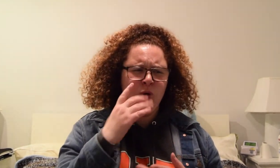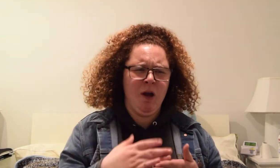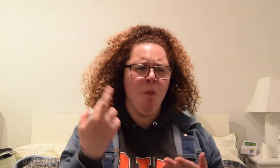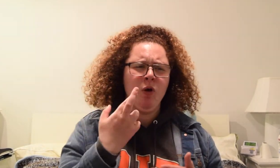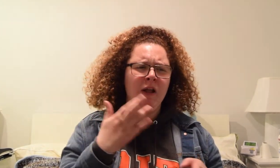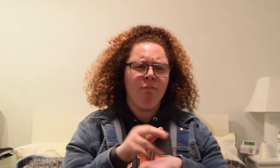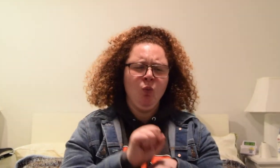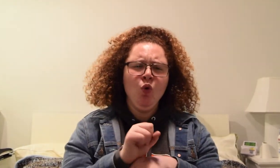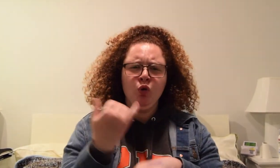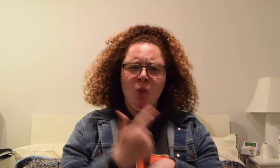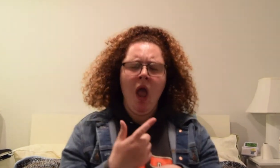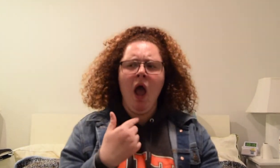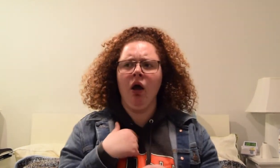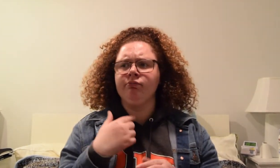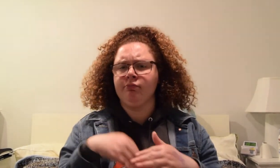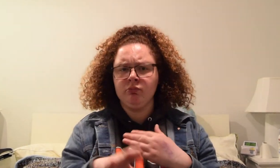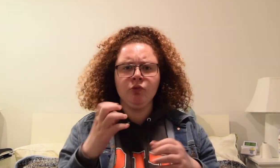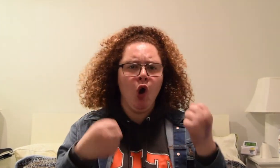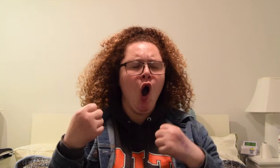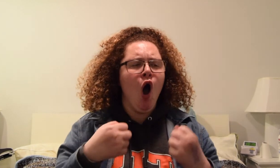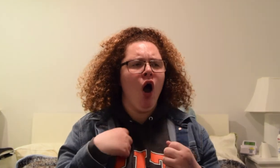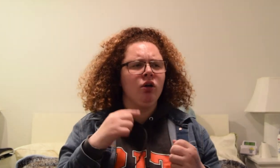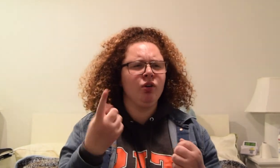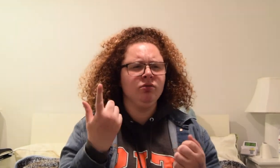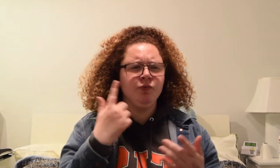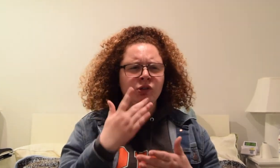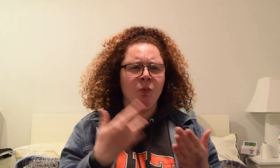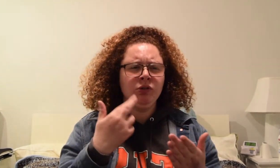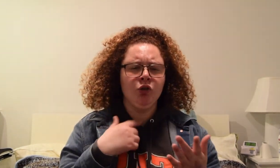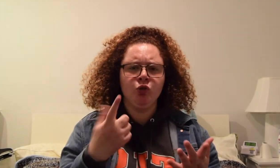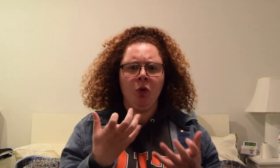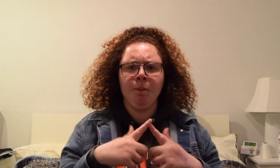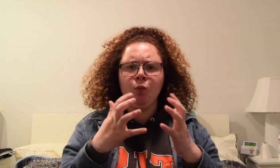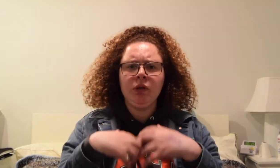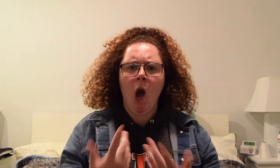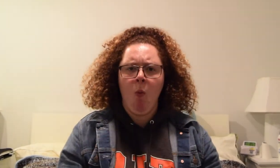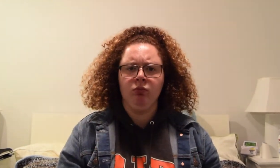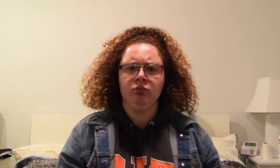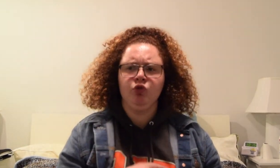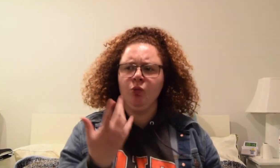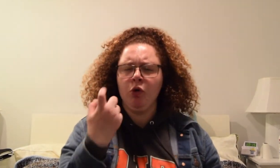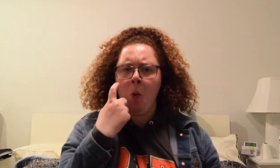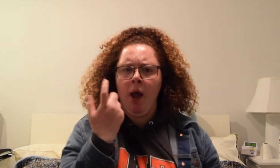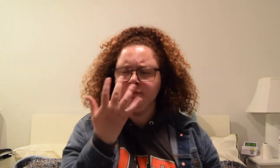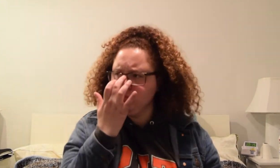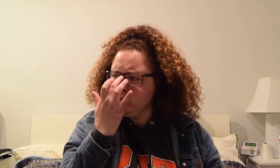After work today, I got in my car and I just wanted to break down. I wanted to cry